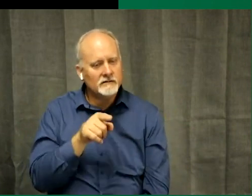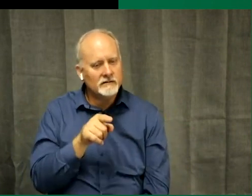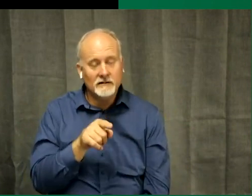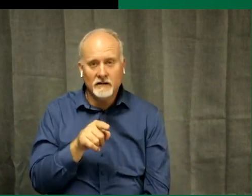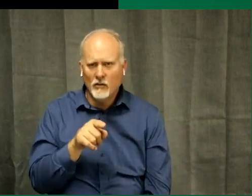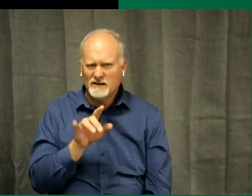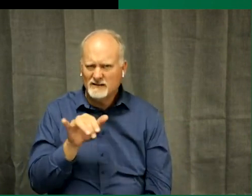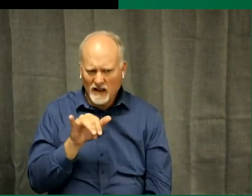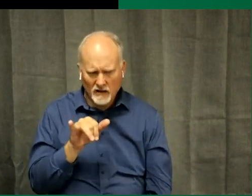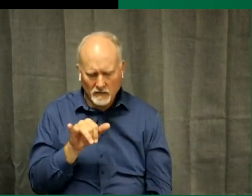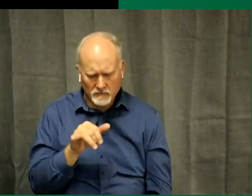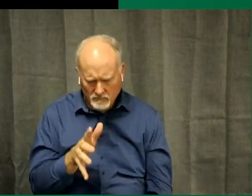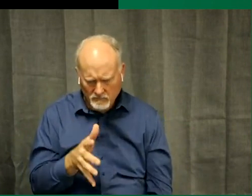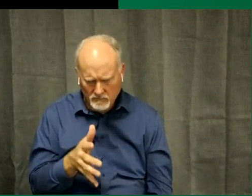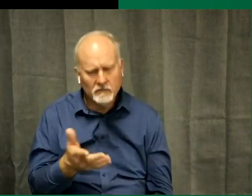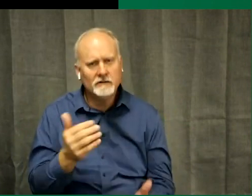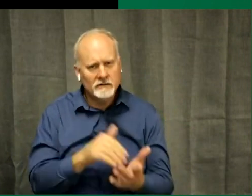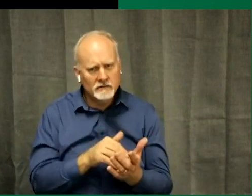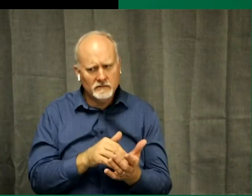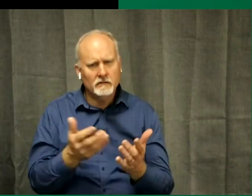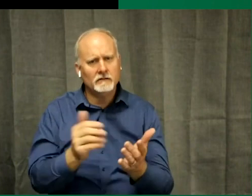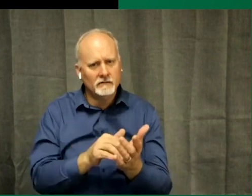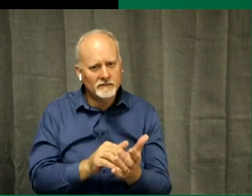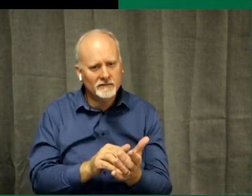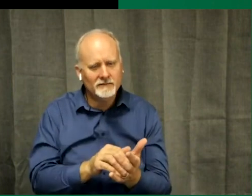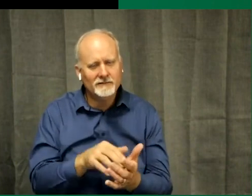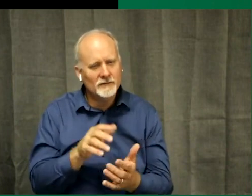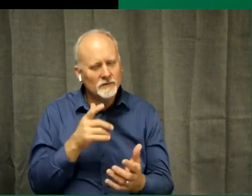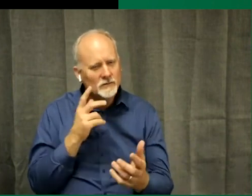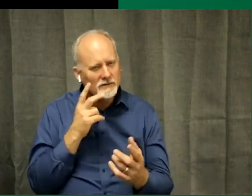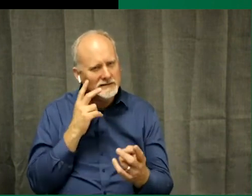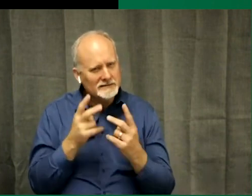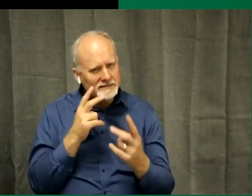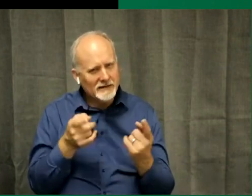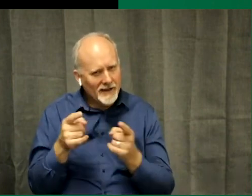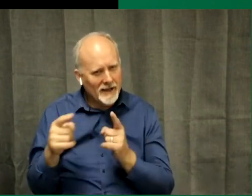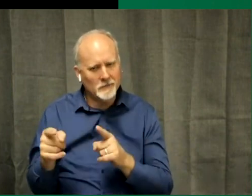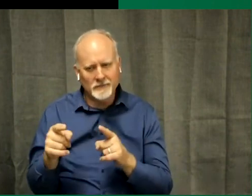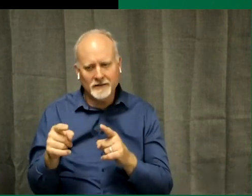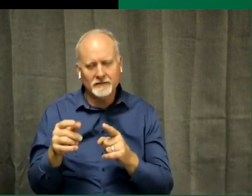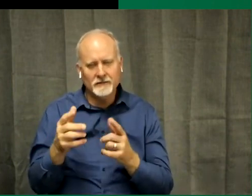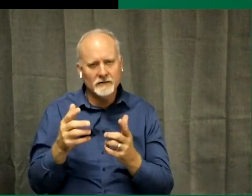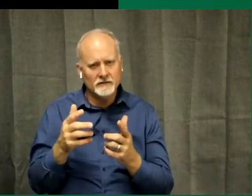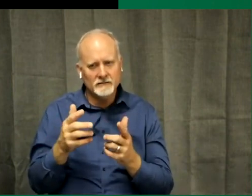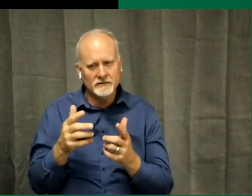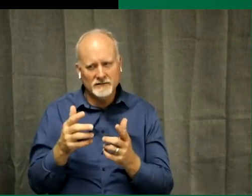vu all over again and we see things coming and going and it's like haven't we been here before